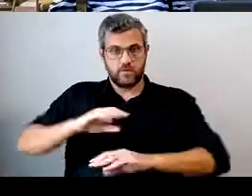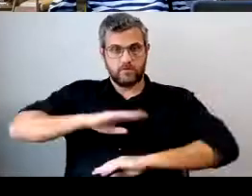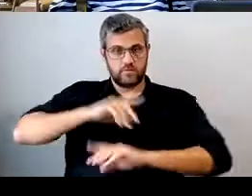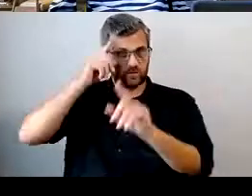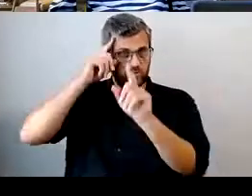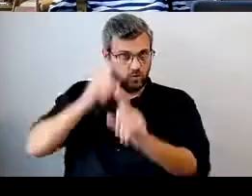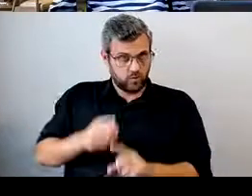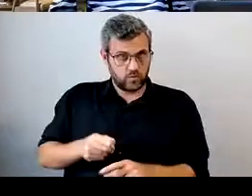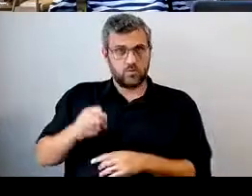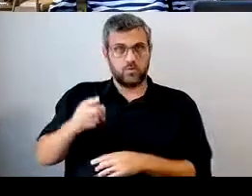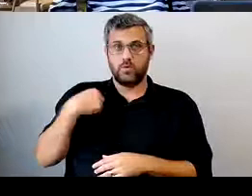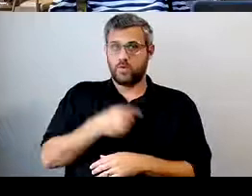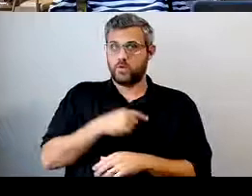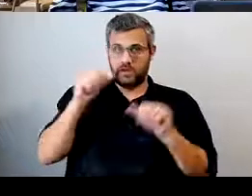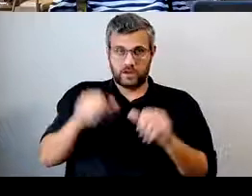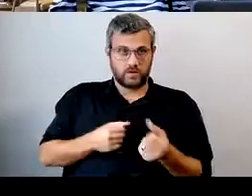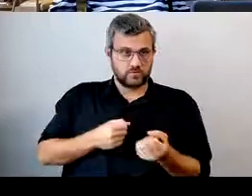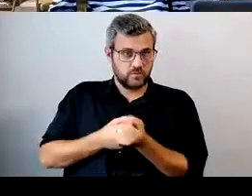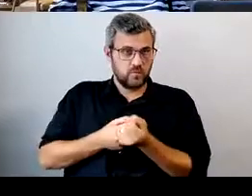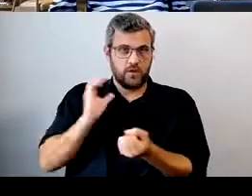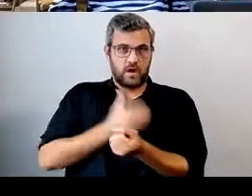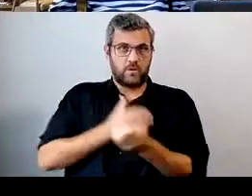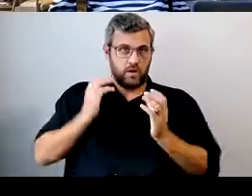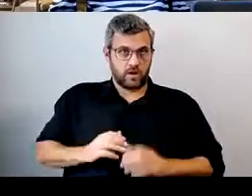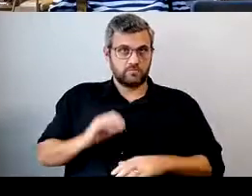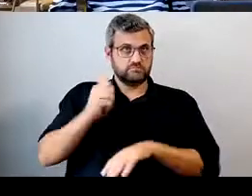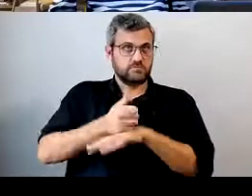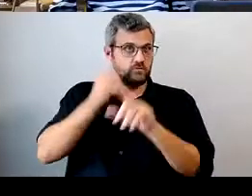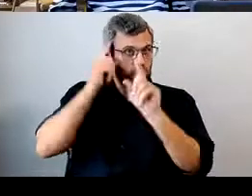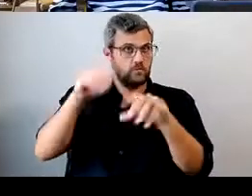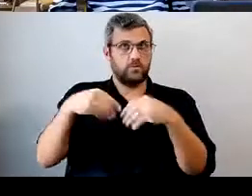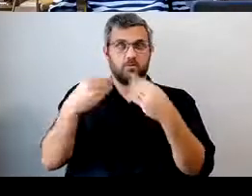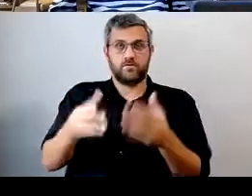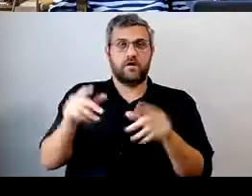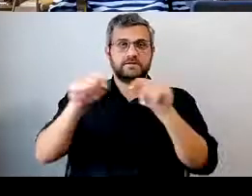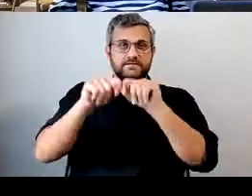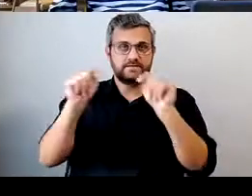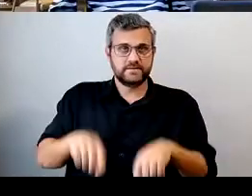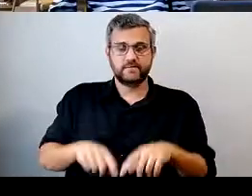So we can always support our clients with goal setting, by providing templates and examples,